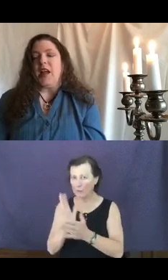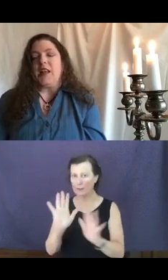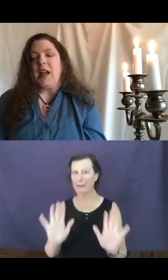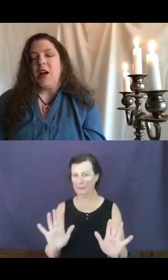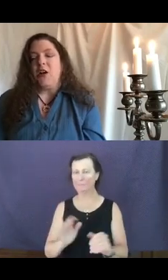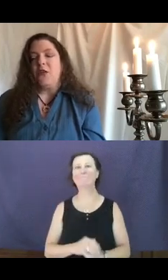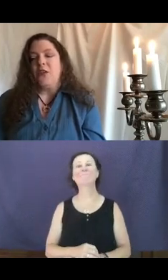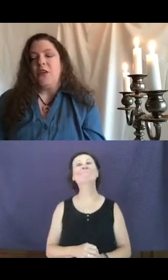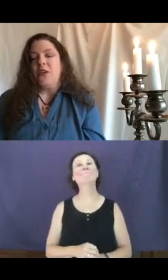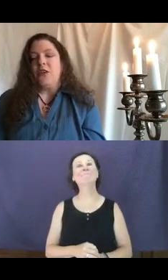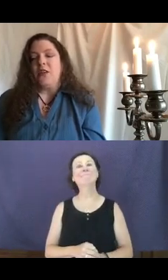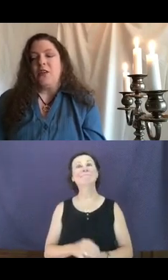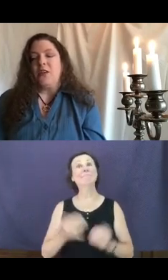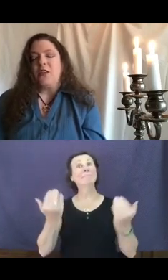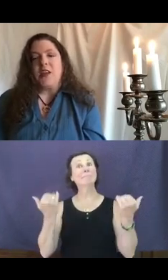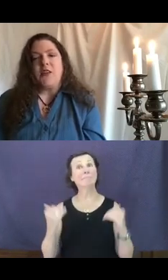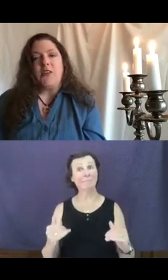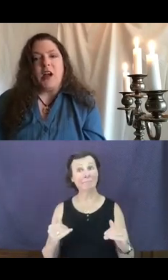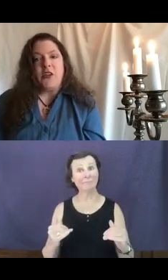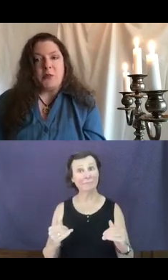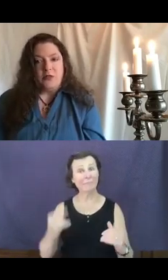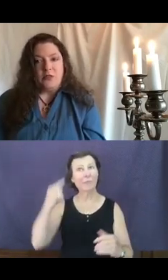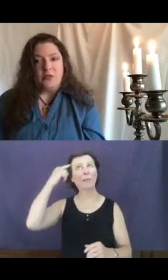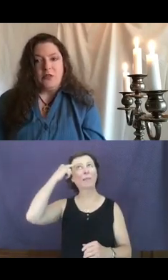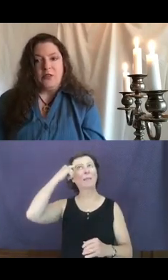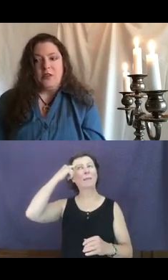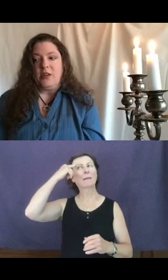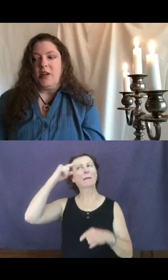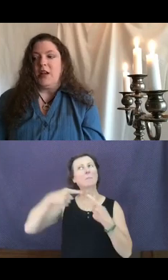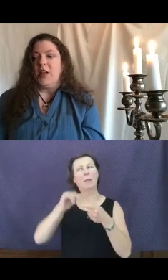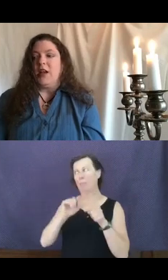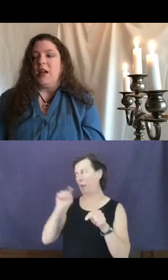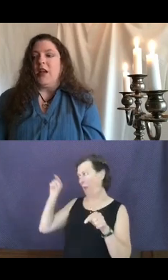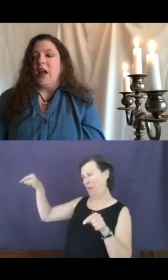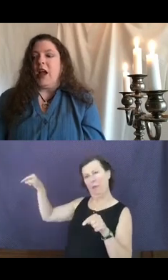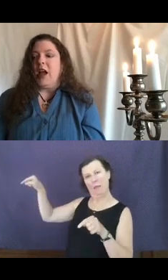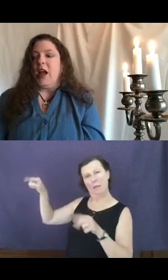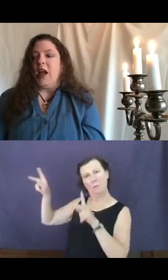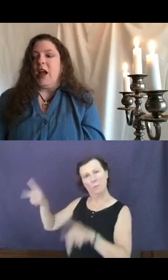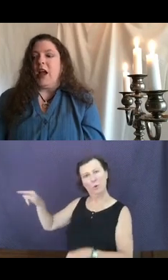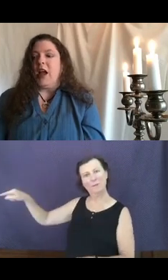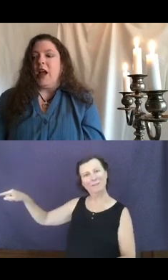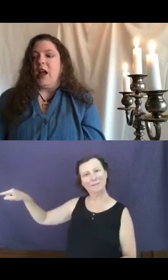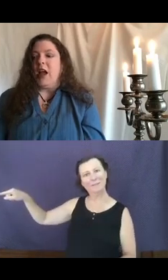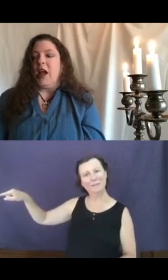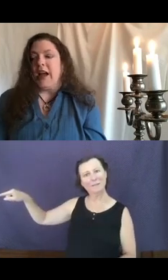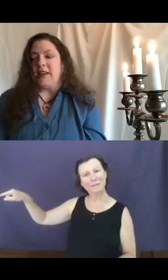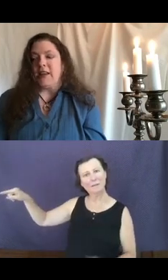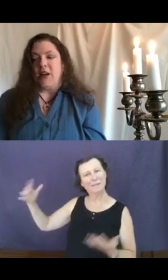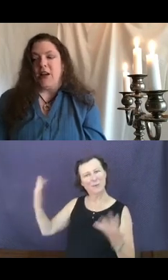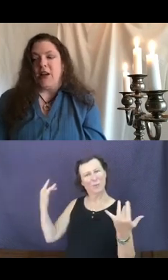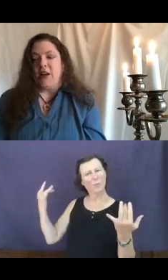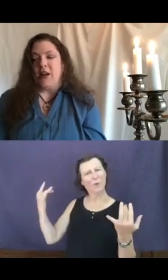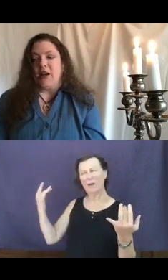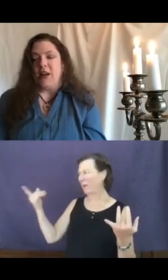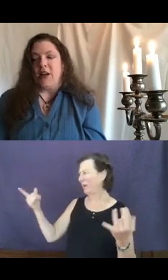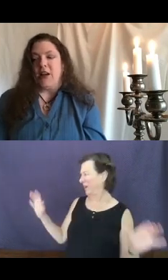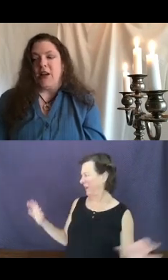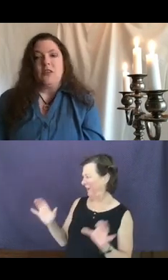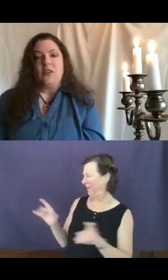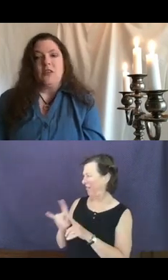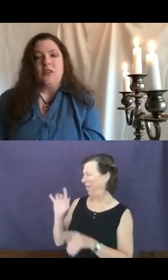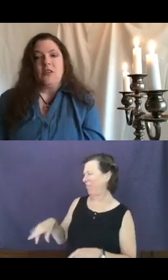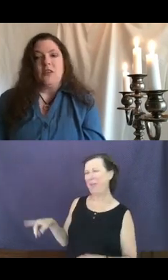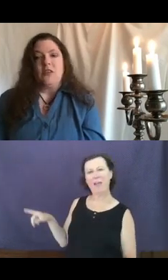And now think of the other person and why they acted how they did.